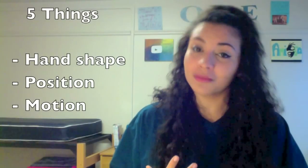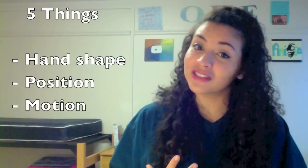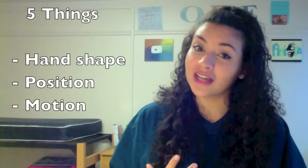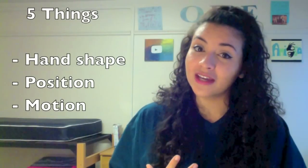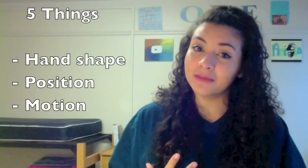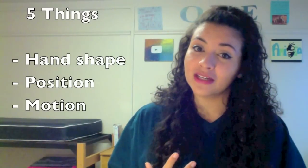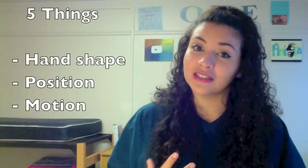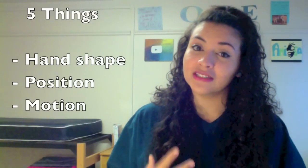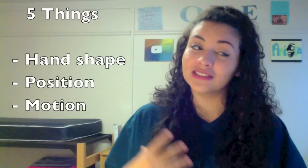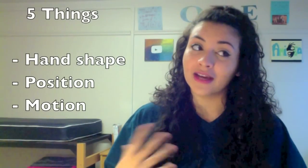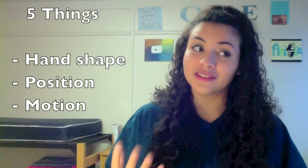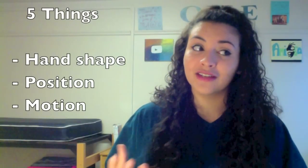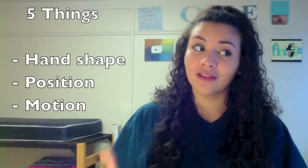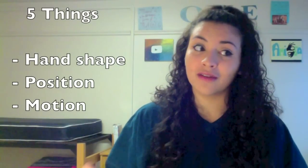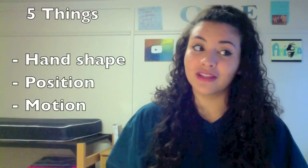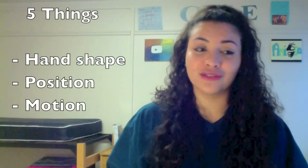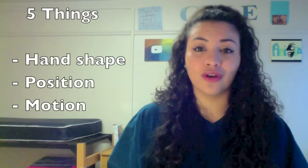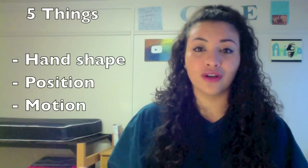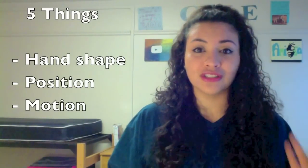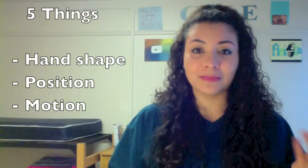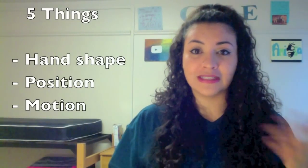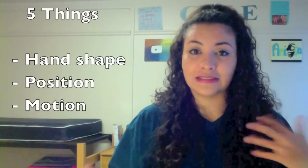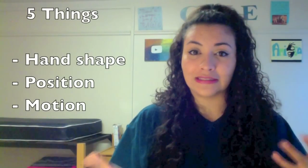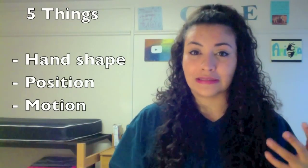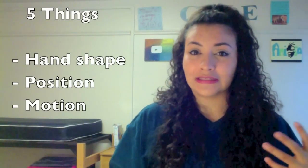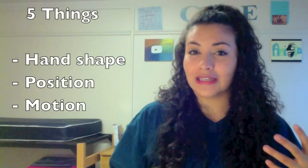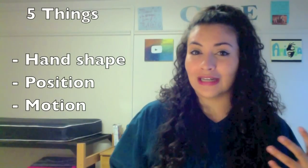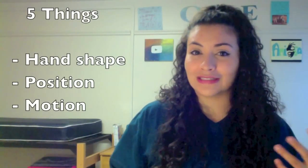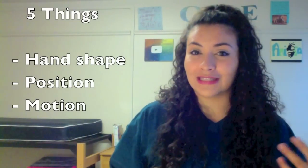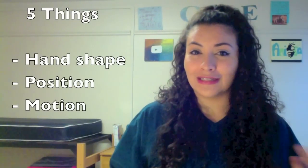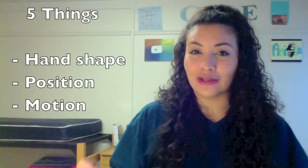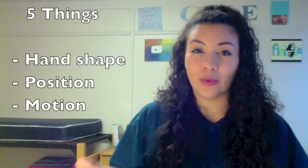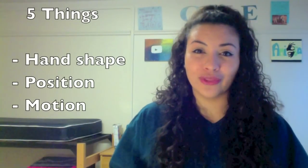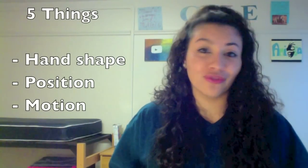look up the sign because I've signed a lot of things wrong just because i signed it going